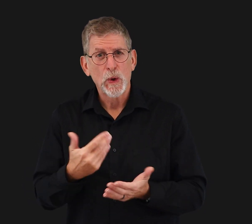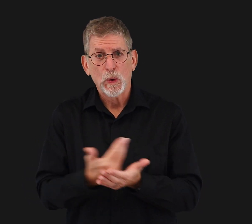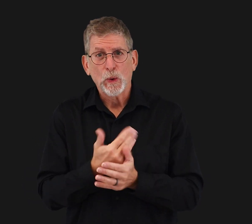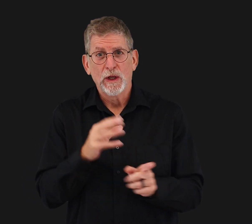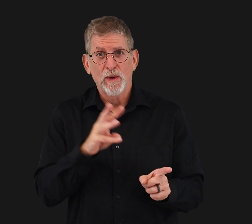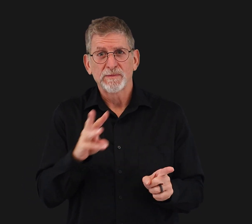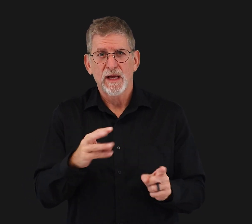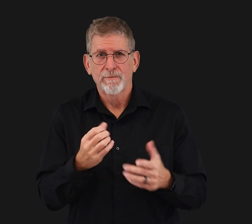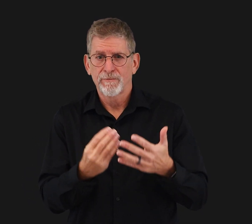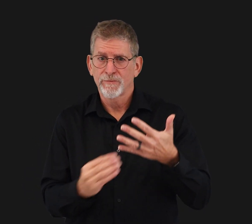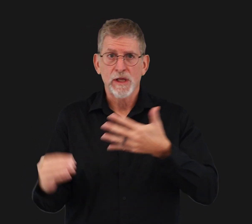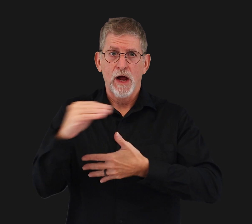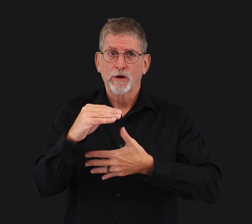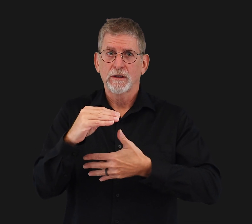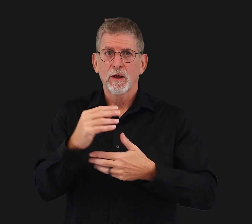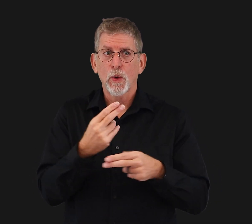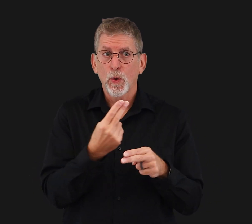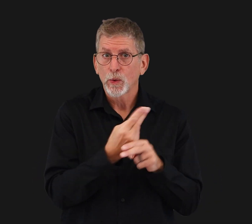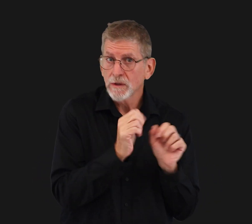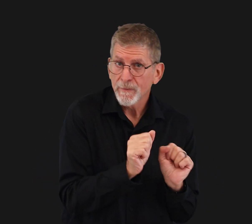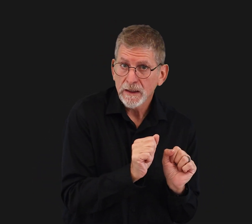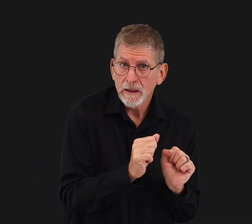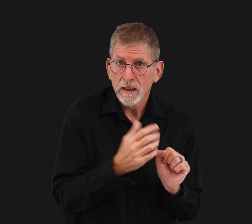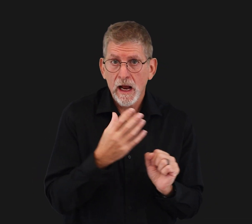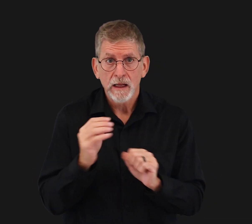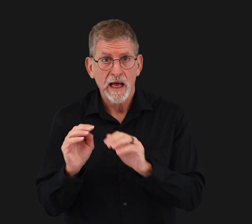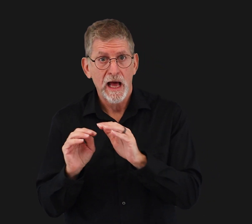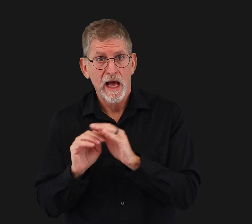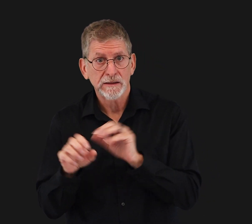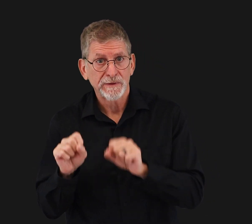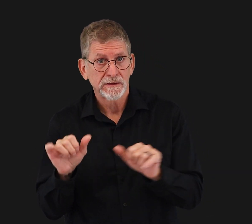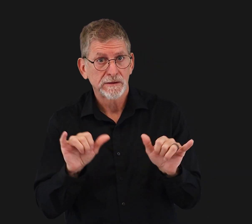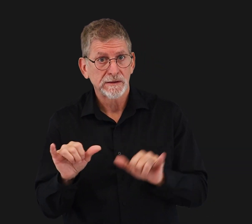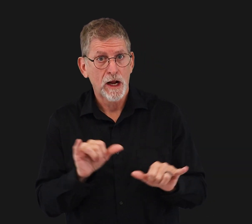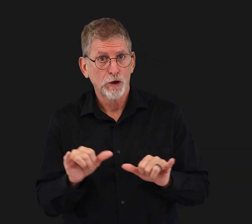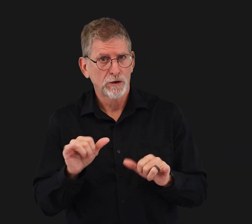• The new website prioritizes usability and accessibility standards.